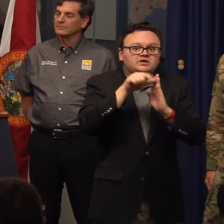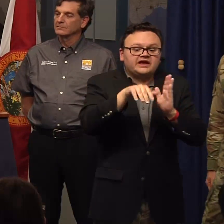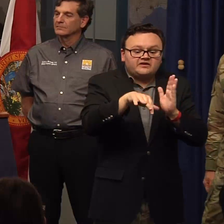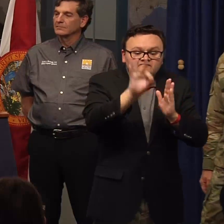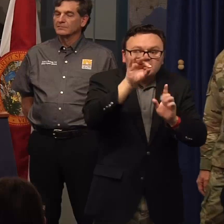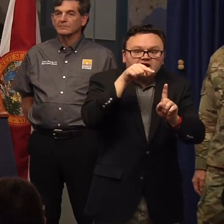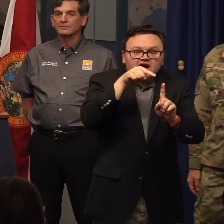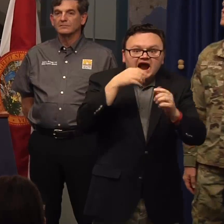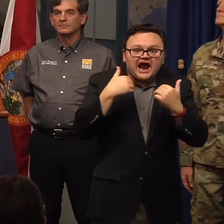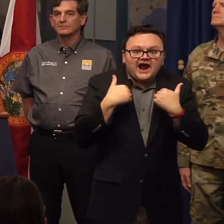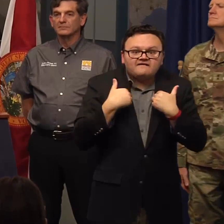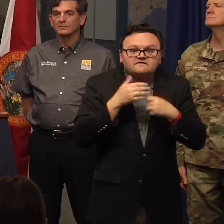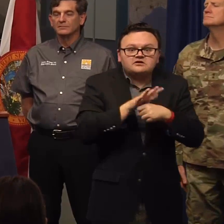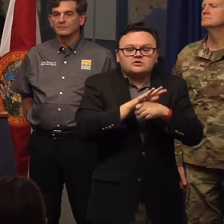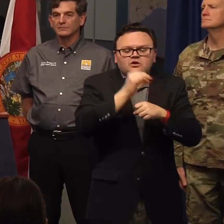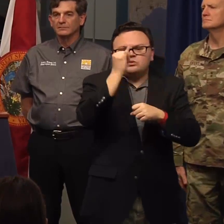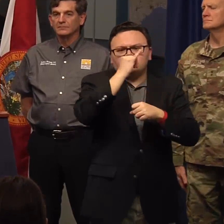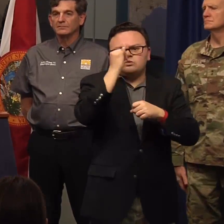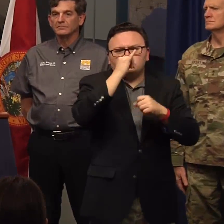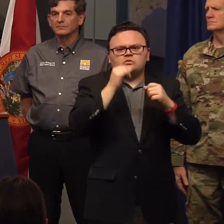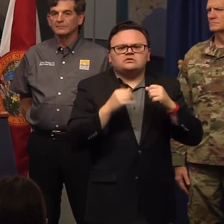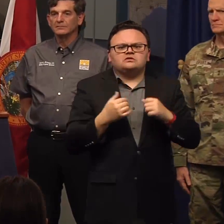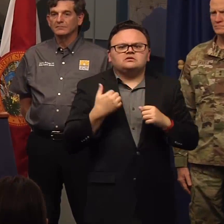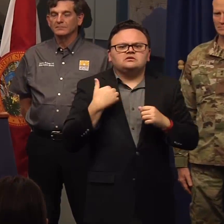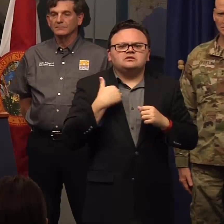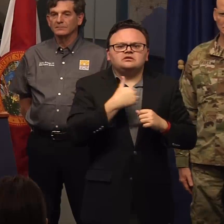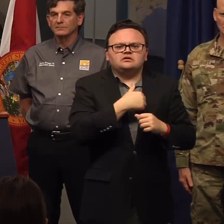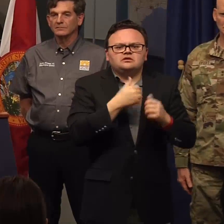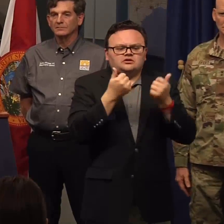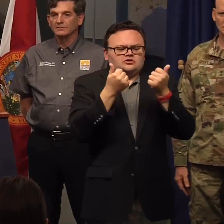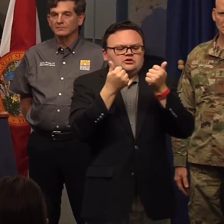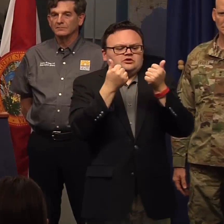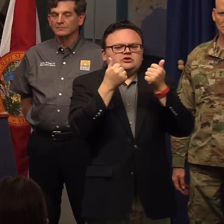IN THE HOSPITAL TO BE DISCHARGED BACK TO A LONG-TERM